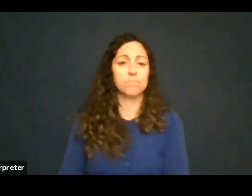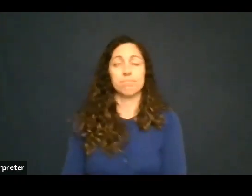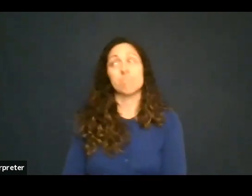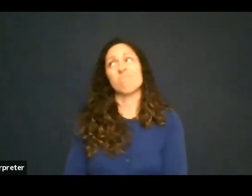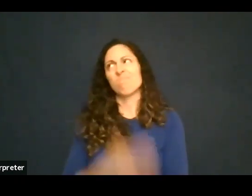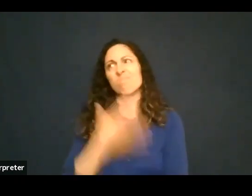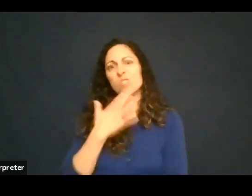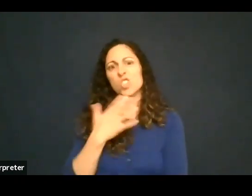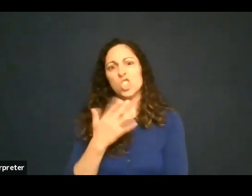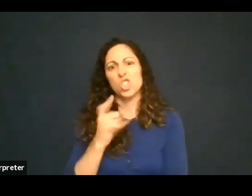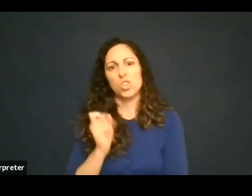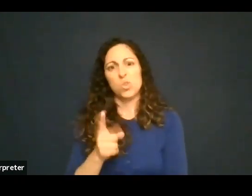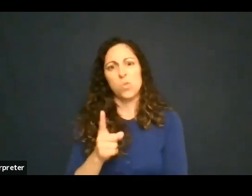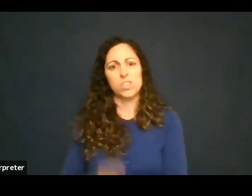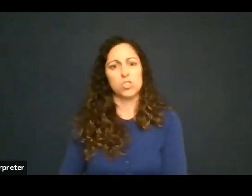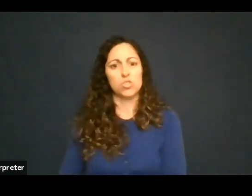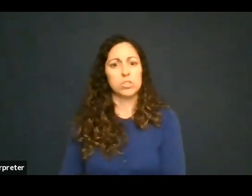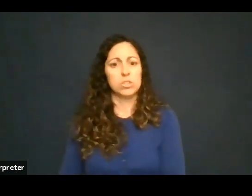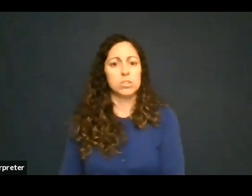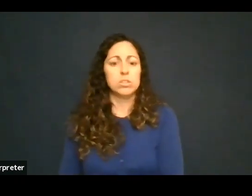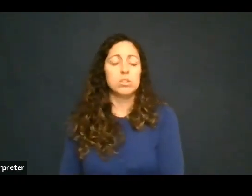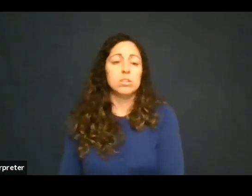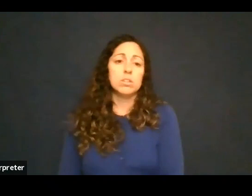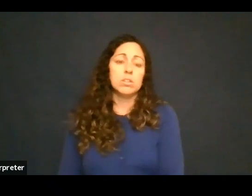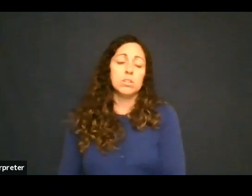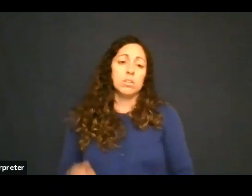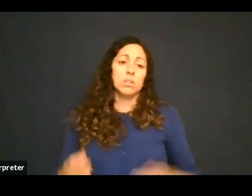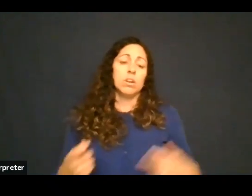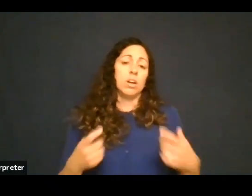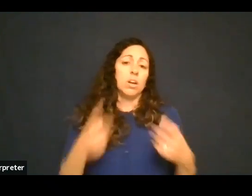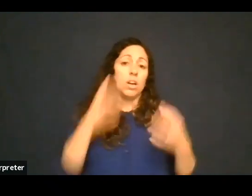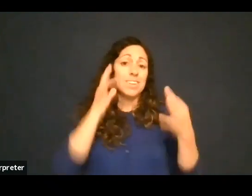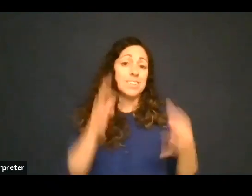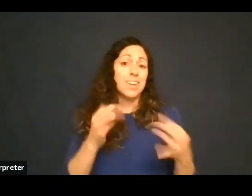There has been an effort, certainly from the Coalition, to work with the federal government